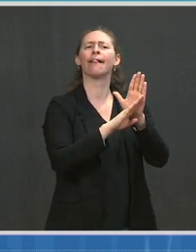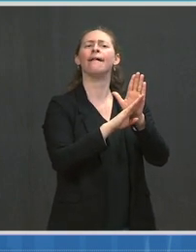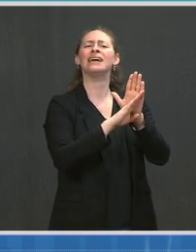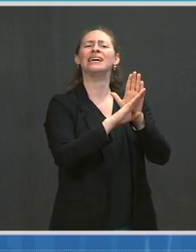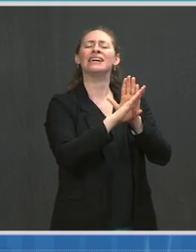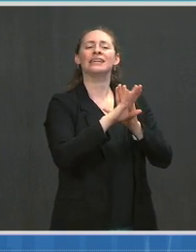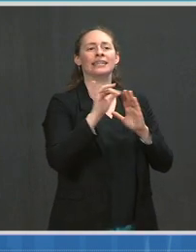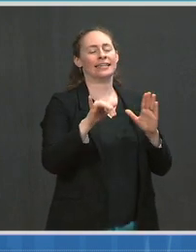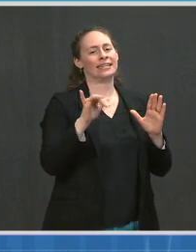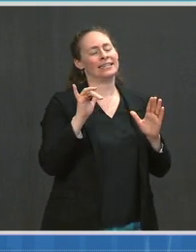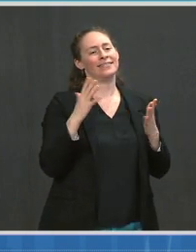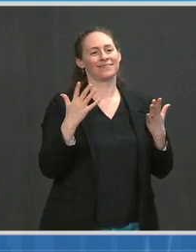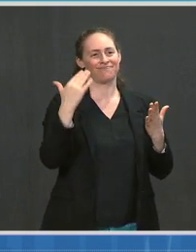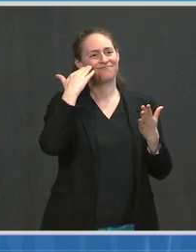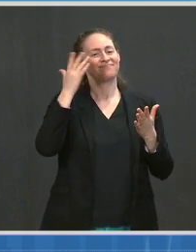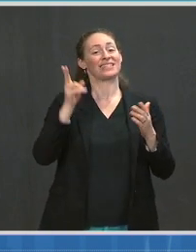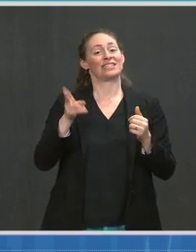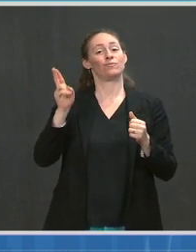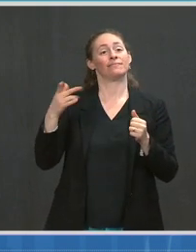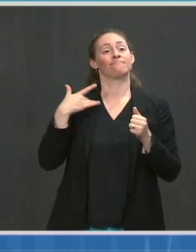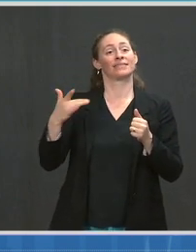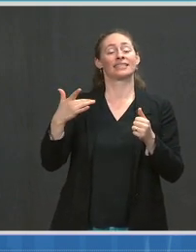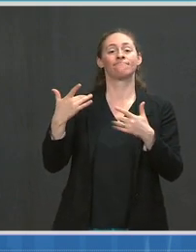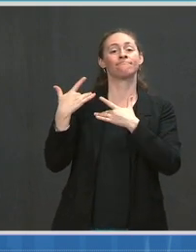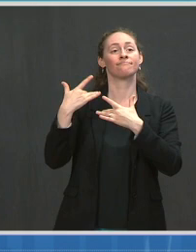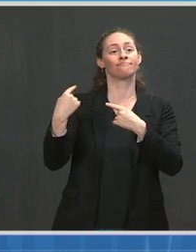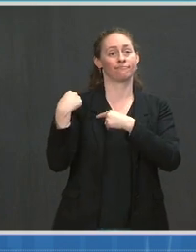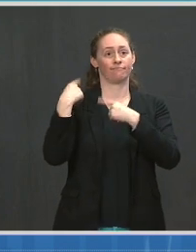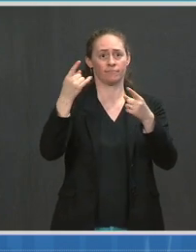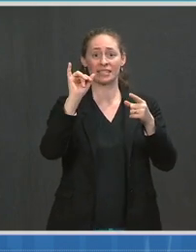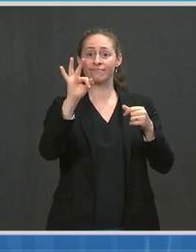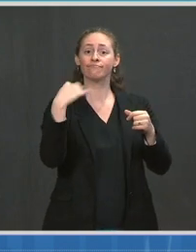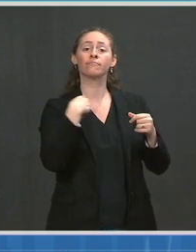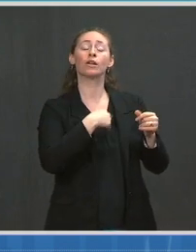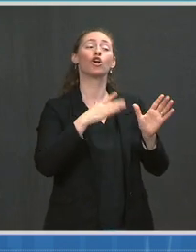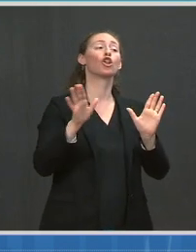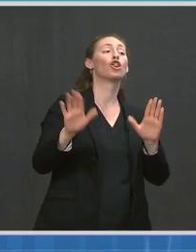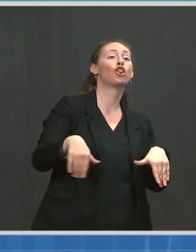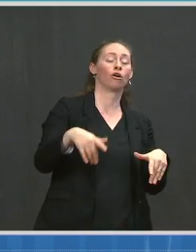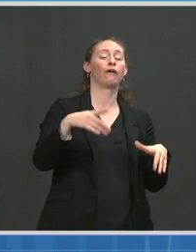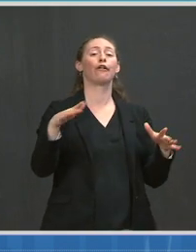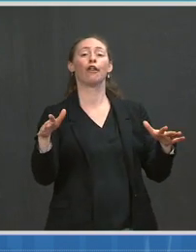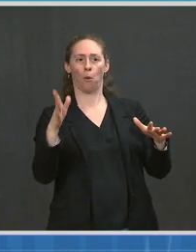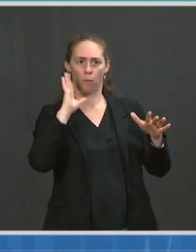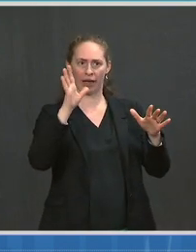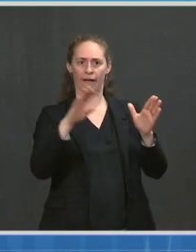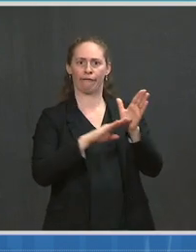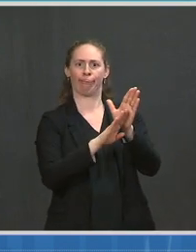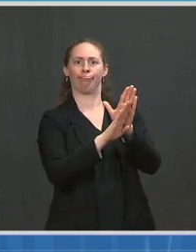that if we don't control things now, there is a real potential for the epidemic curve to soar again.